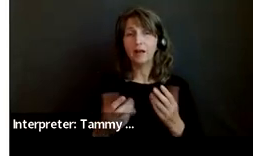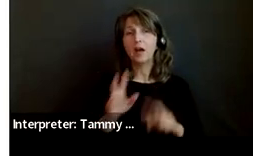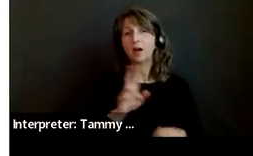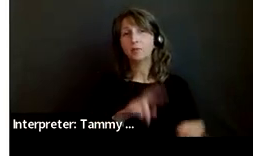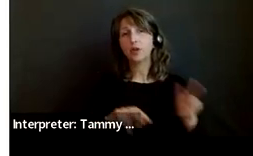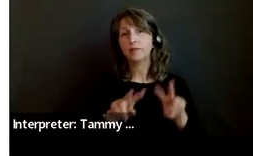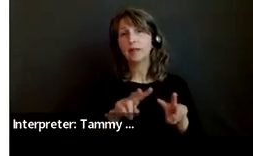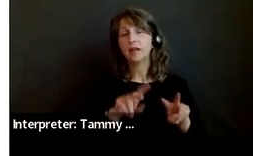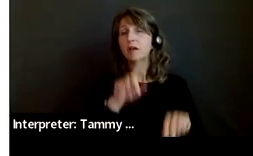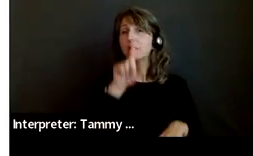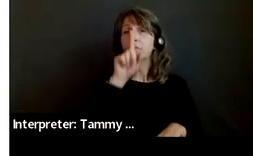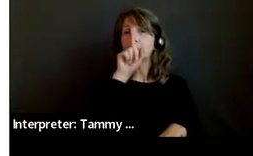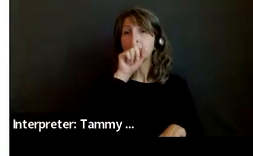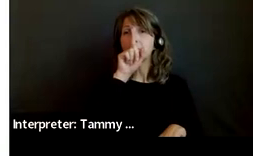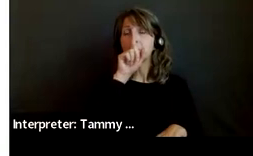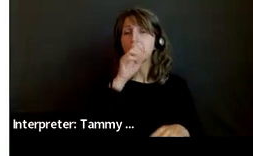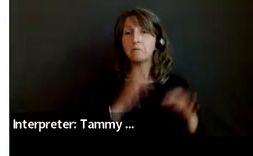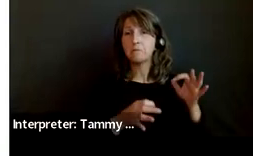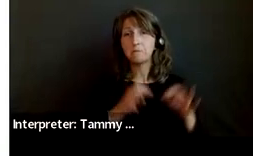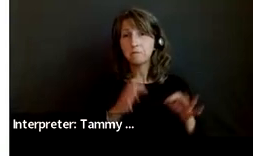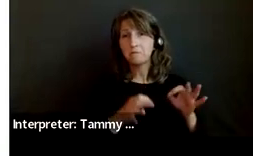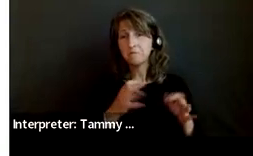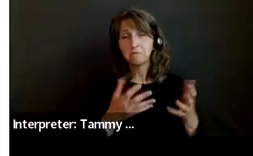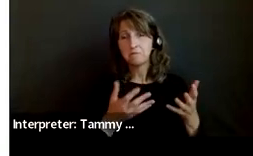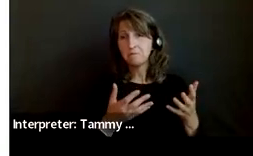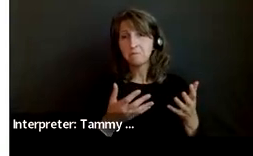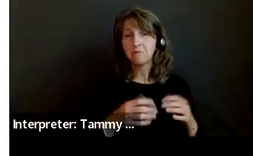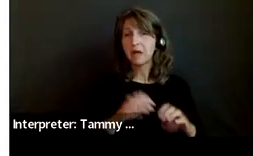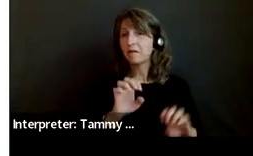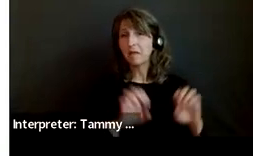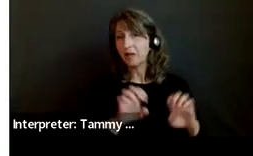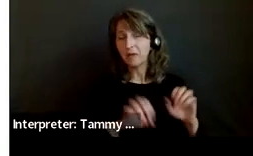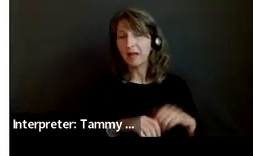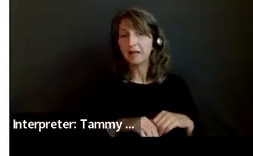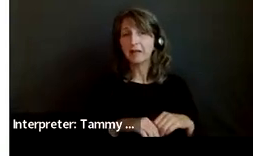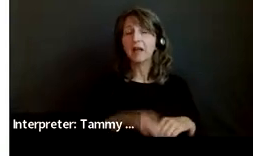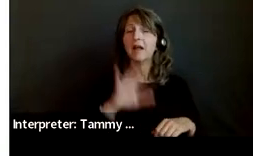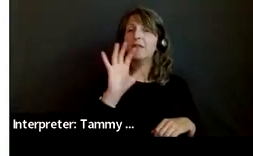It's a skill in processing with someone because you are always on their side. This is how we can demonstrate.